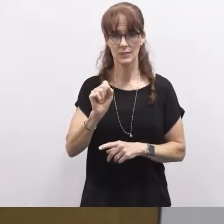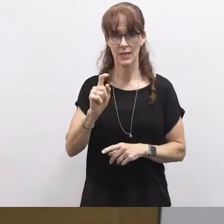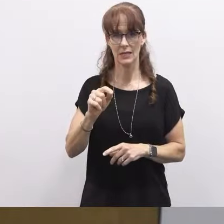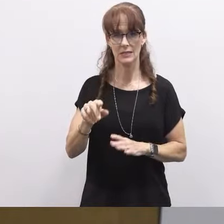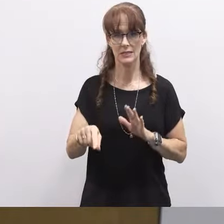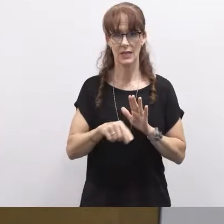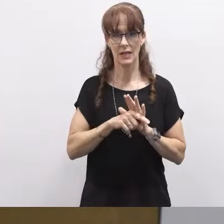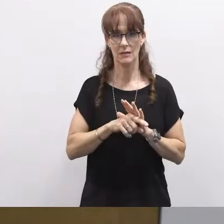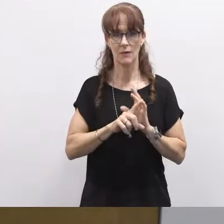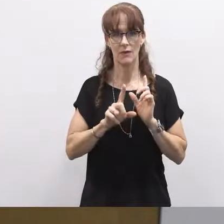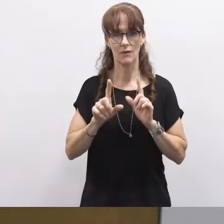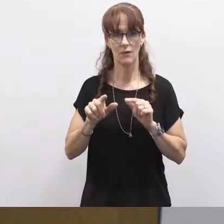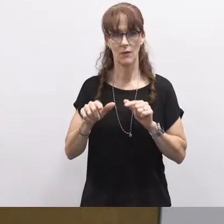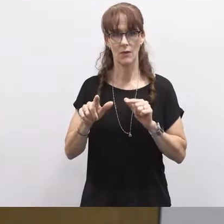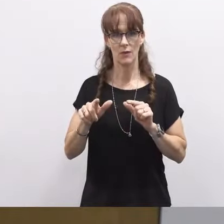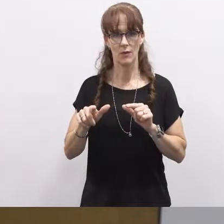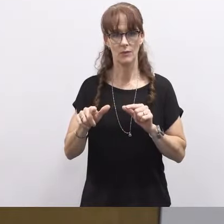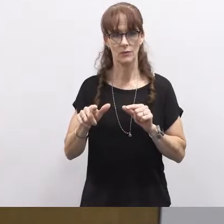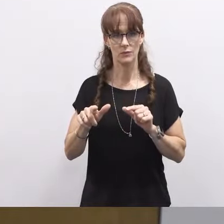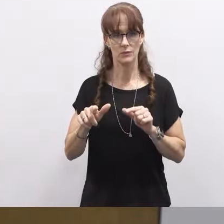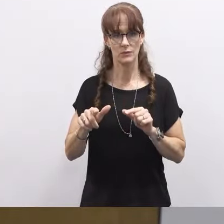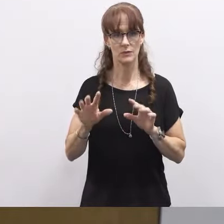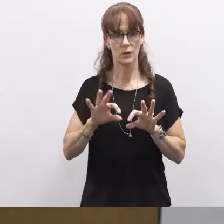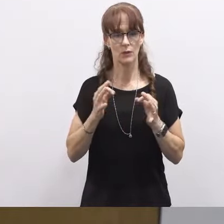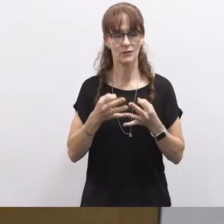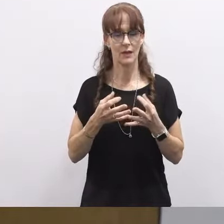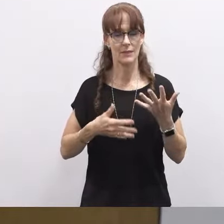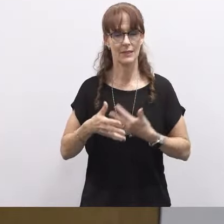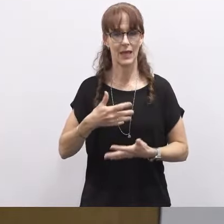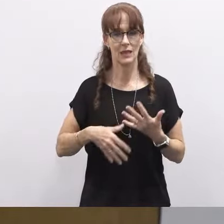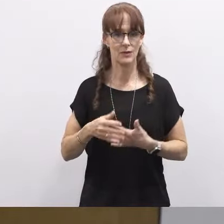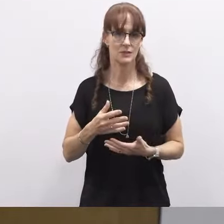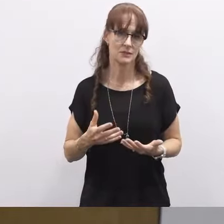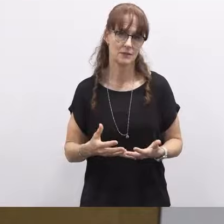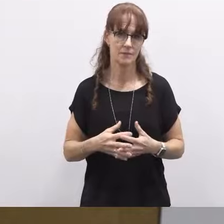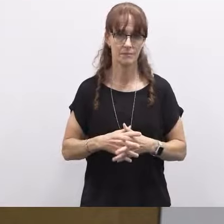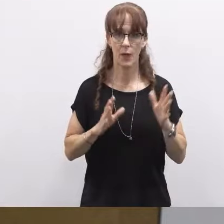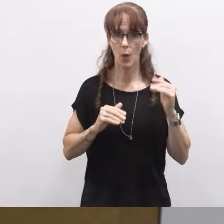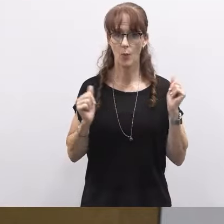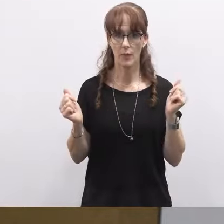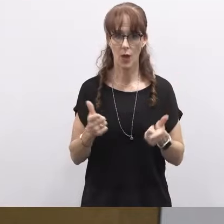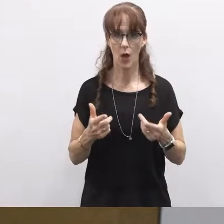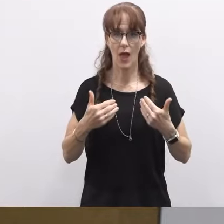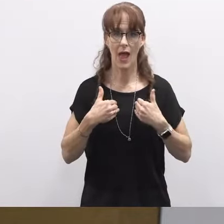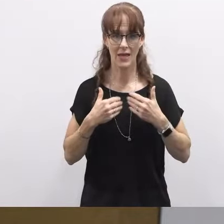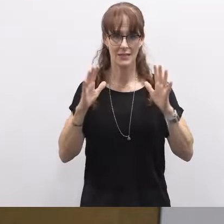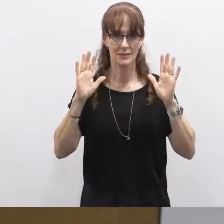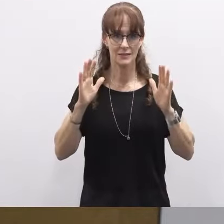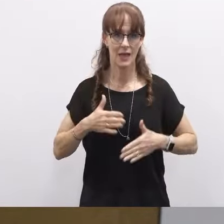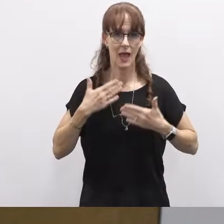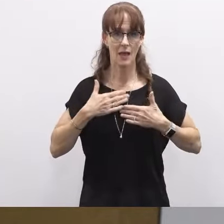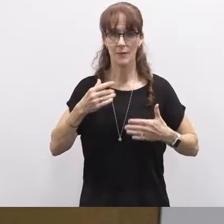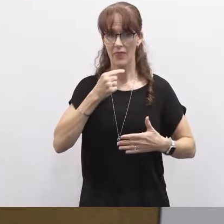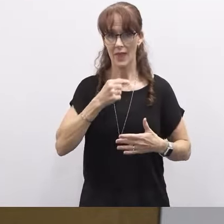before you attend to those family gatherings forth. And I hope that everybody has a happy Thanksgiving. I know I'm going to.